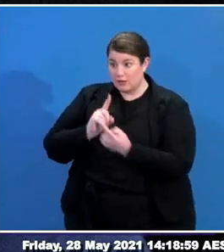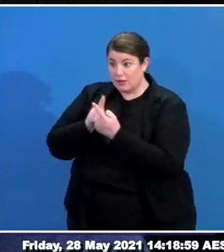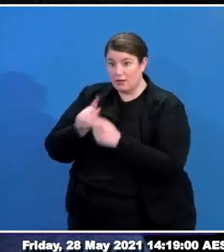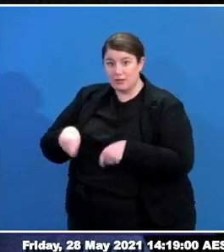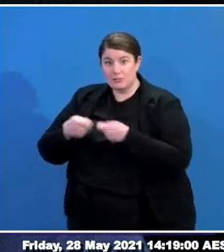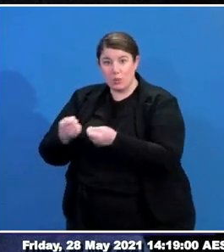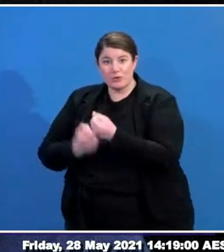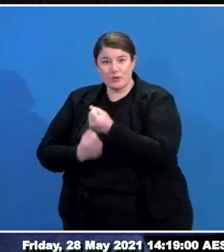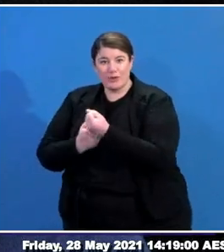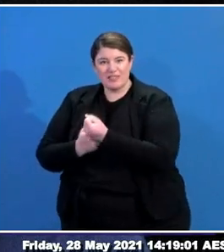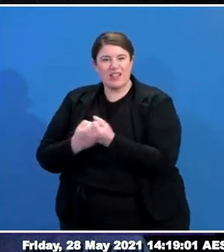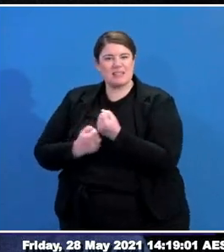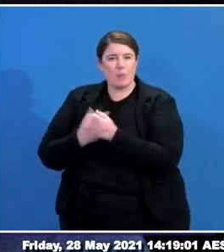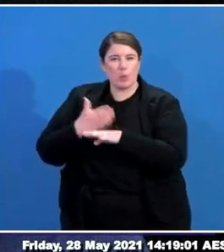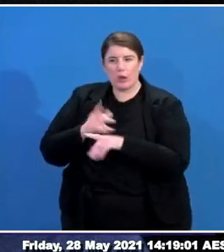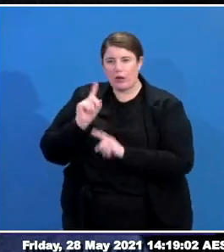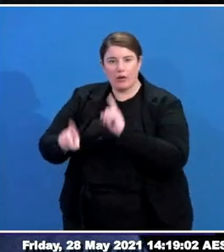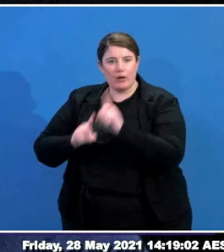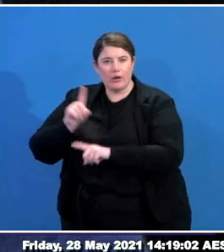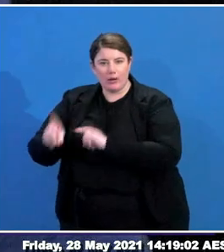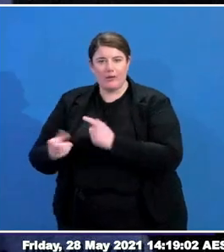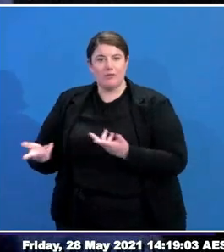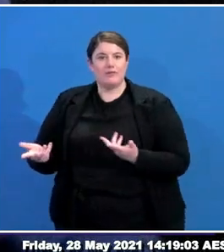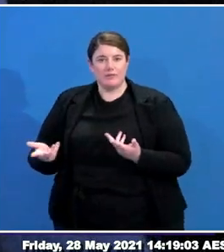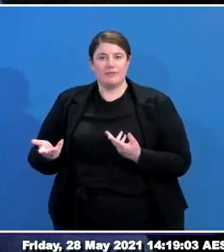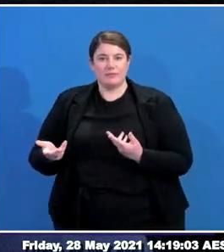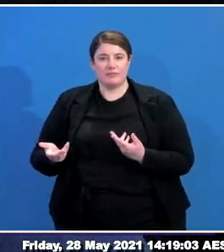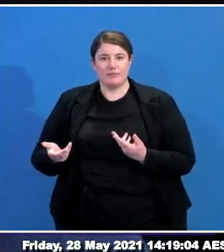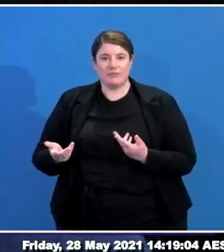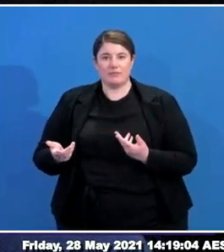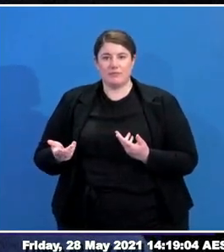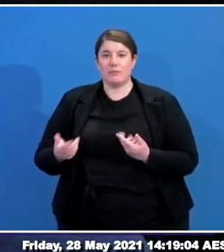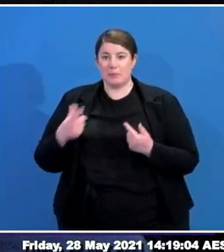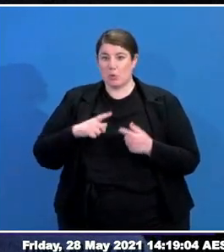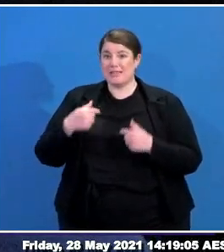because our complaints function is connected to the provision of NDIS